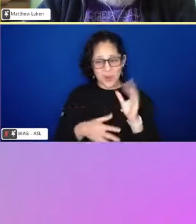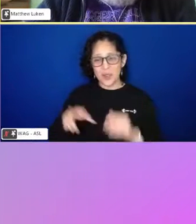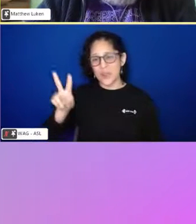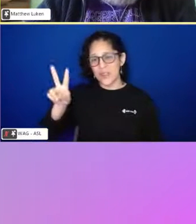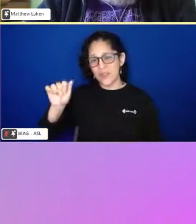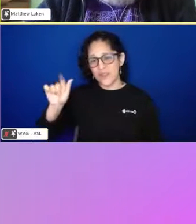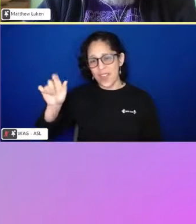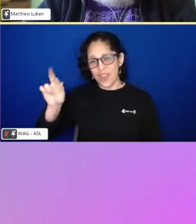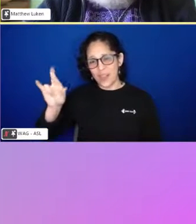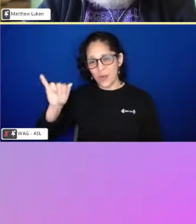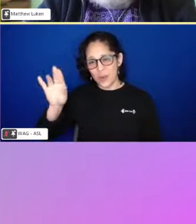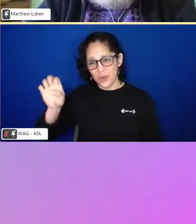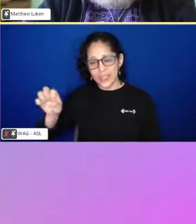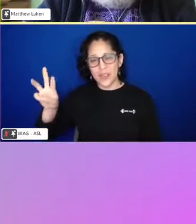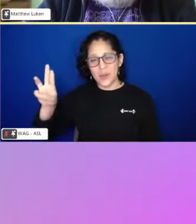shout out to our production